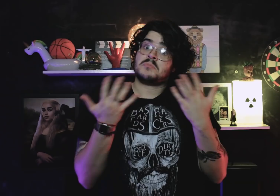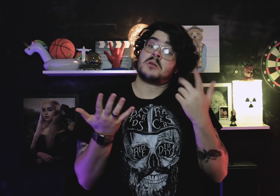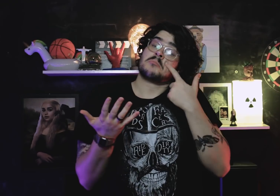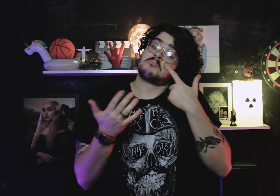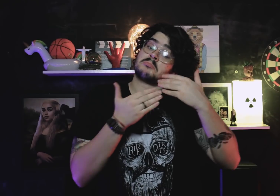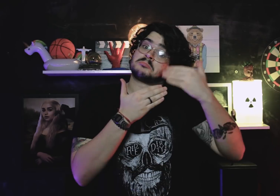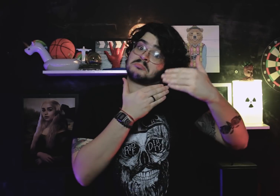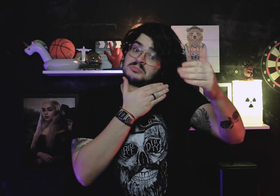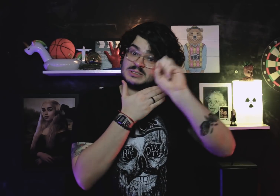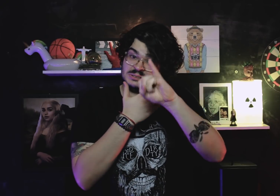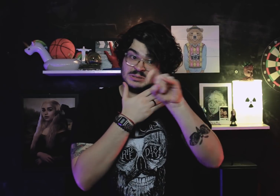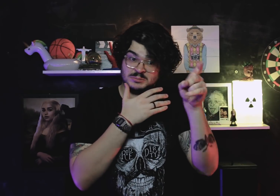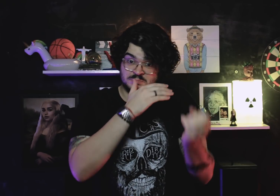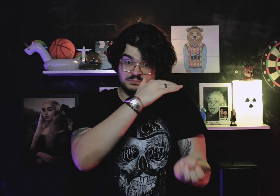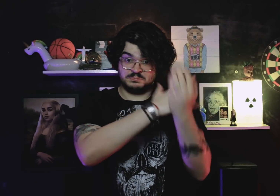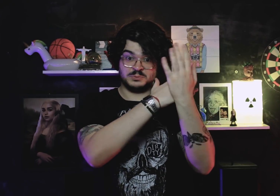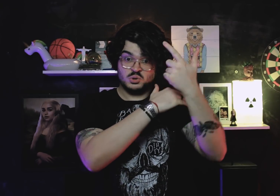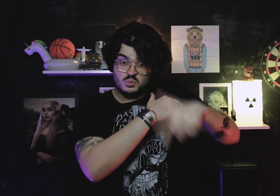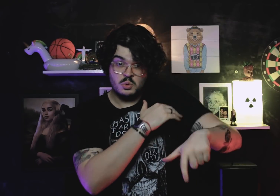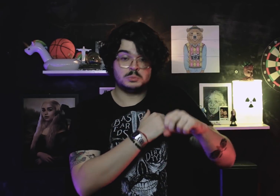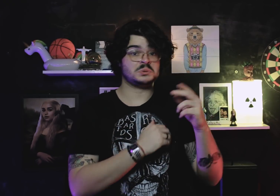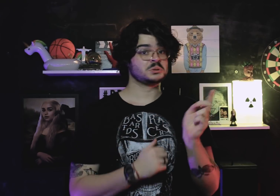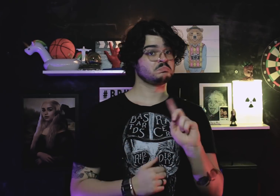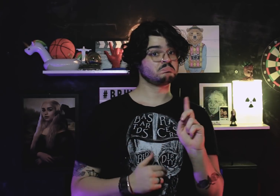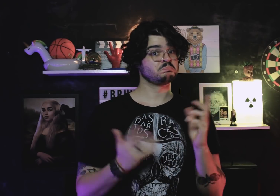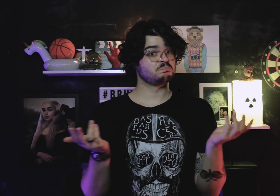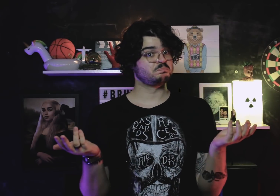Let's see if she shows up!